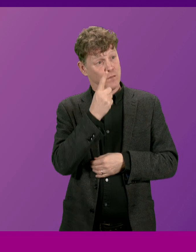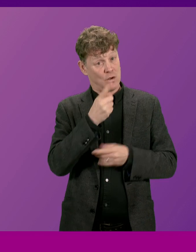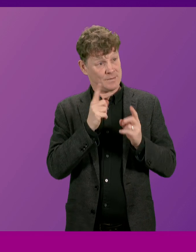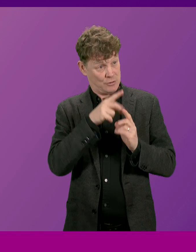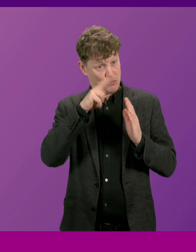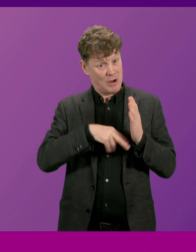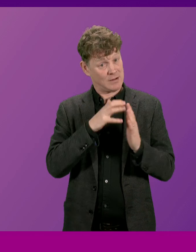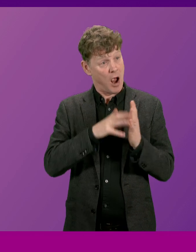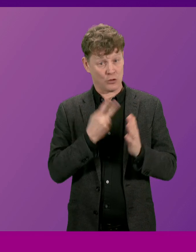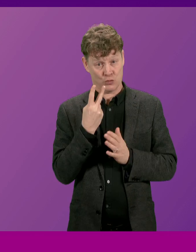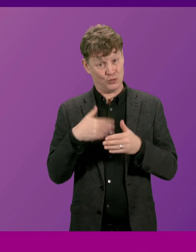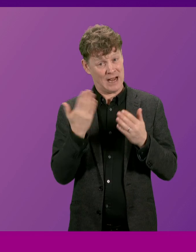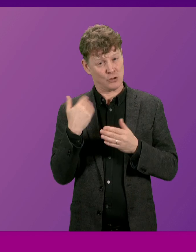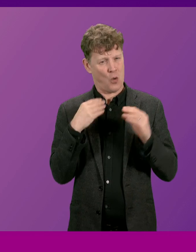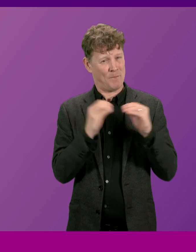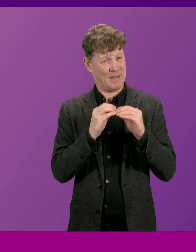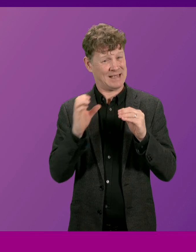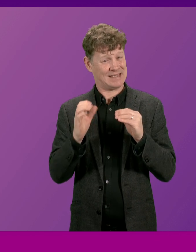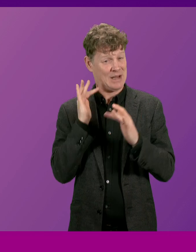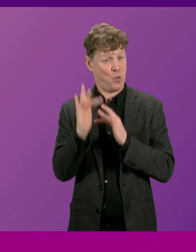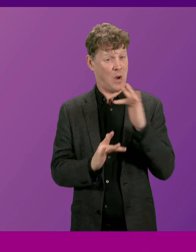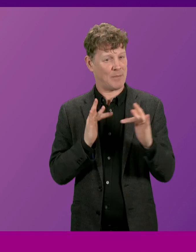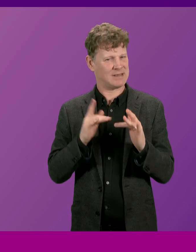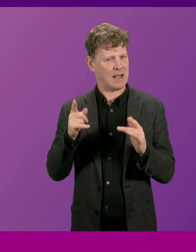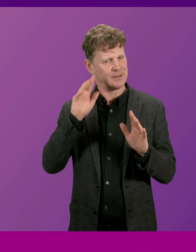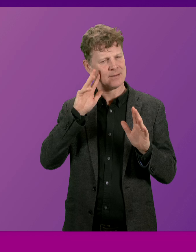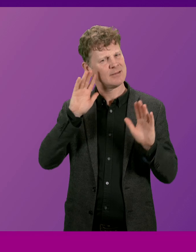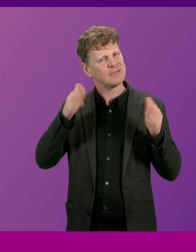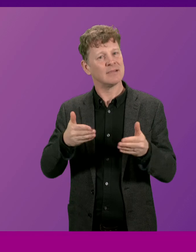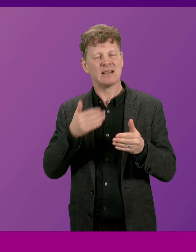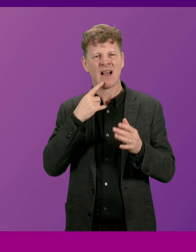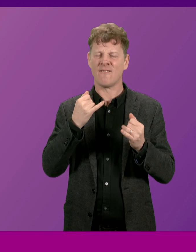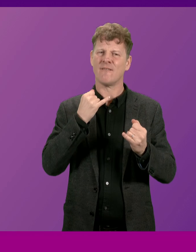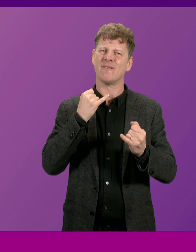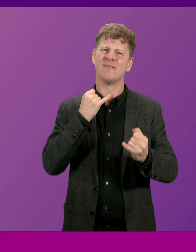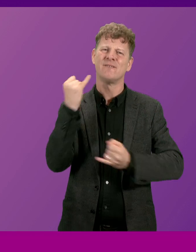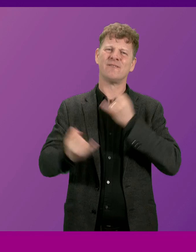days ago on the BBC website highlighting a spiralling pattern of violence against